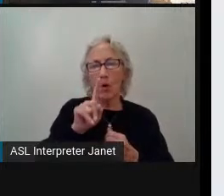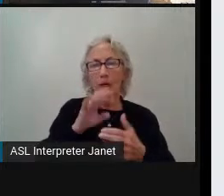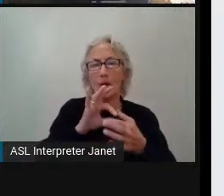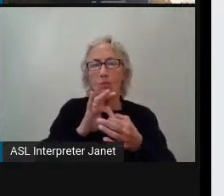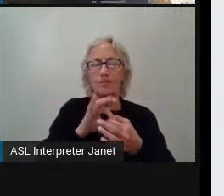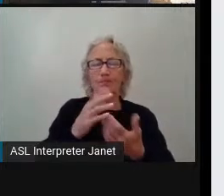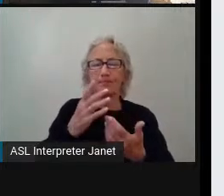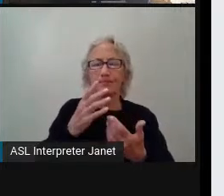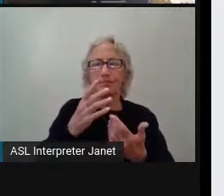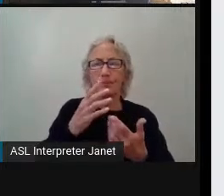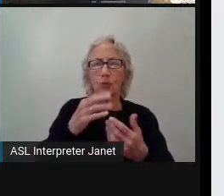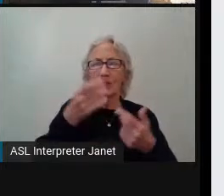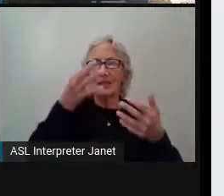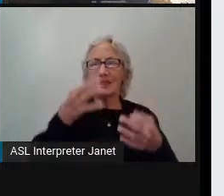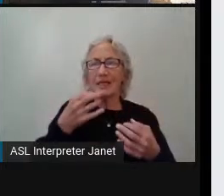The one administrator theme we released in one